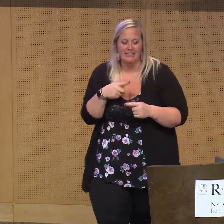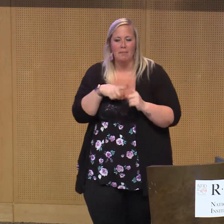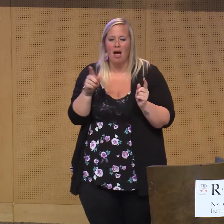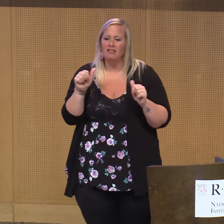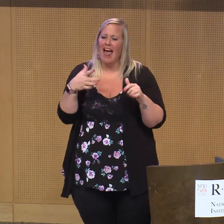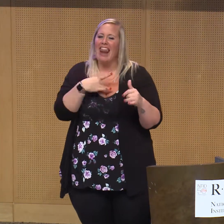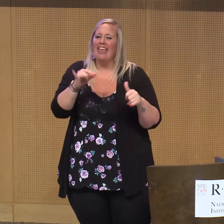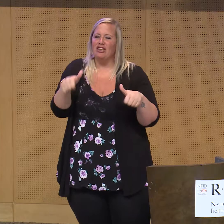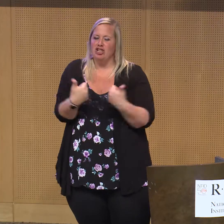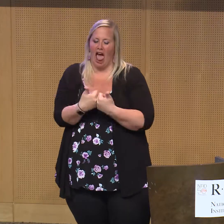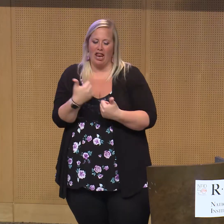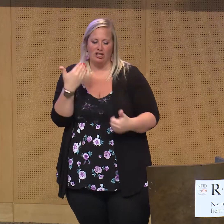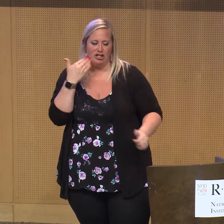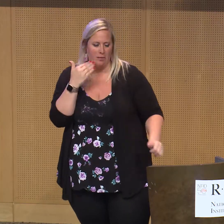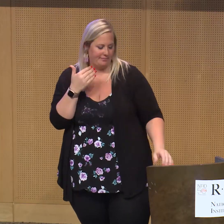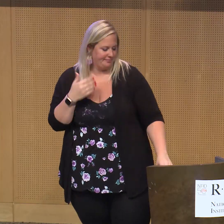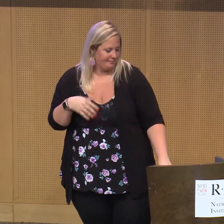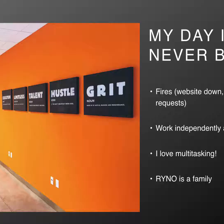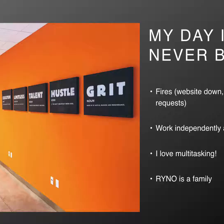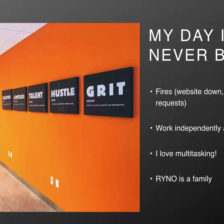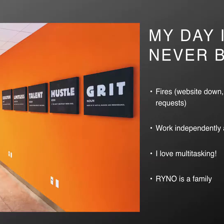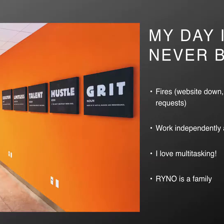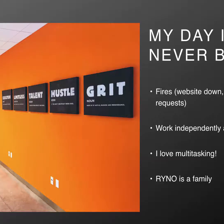It's not easy, but I like the challenge.